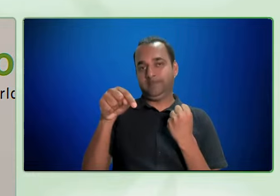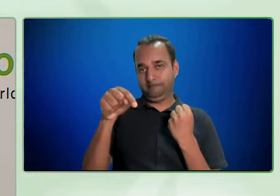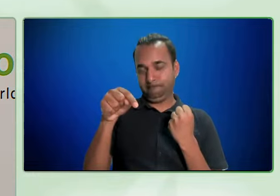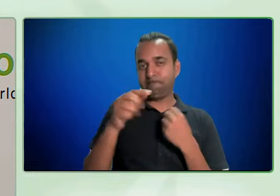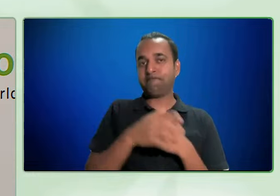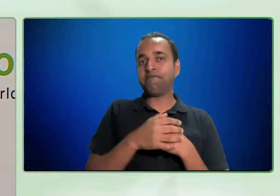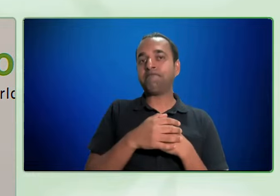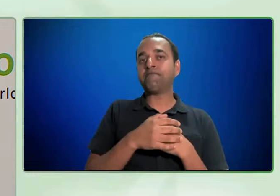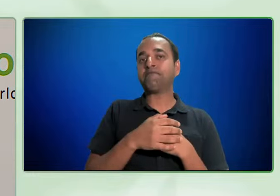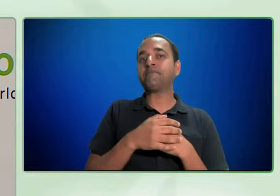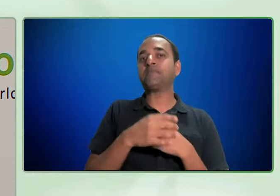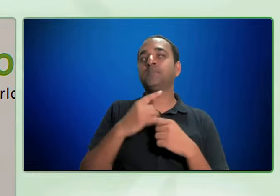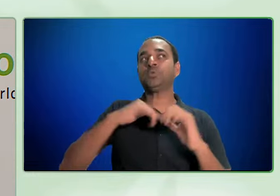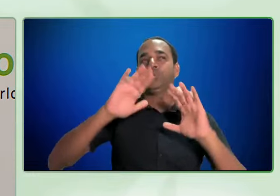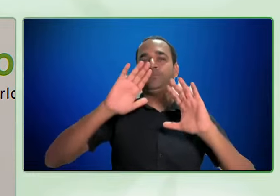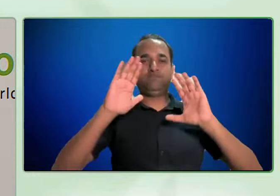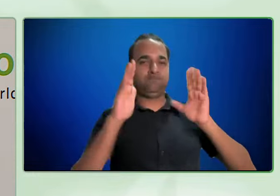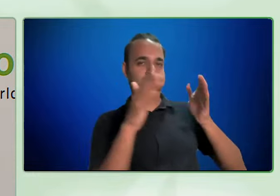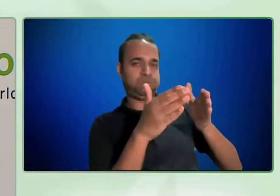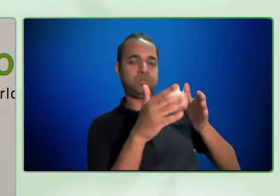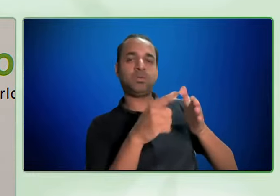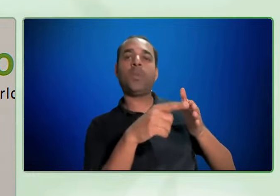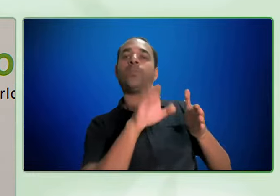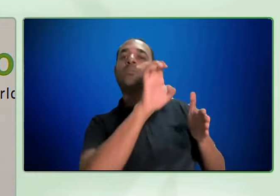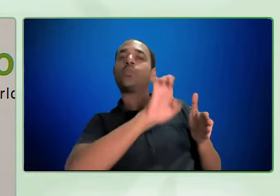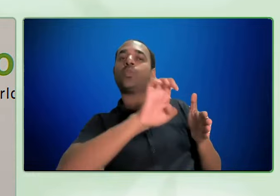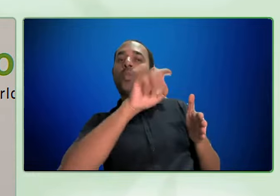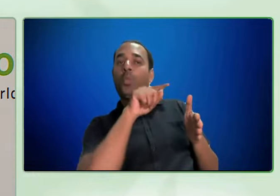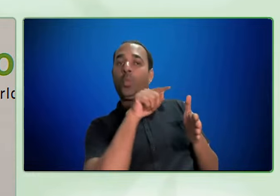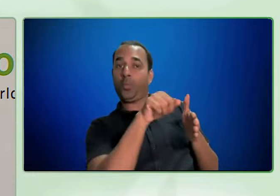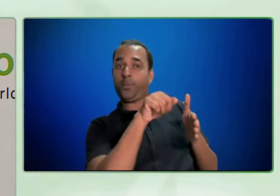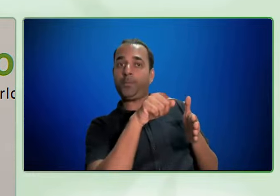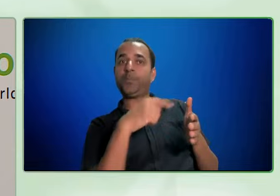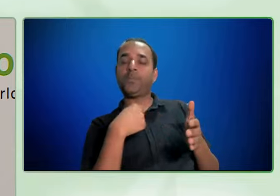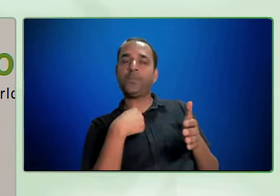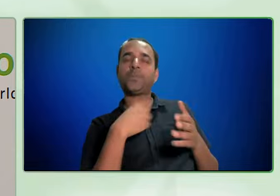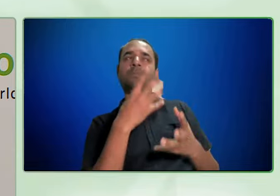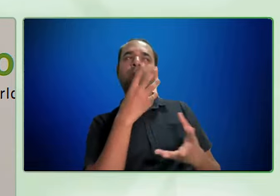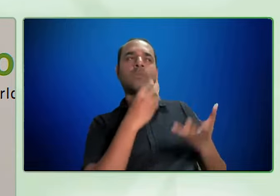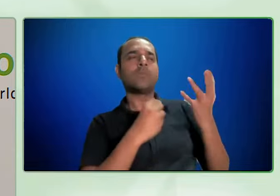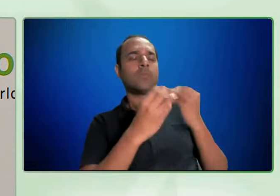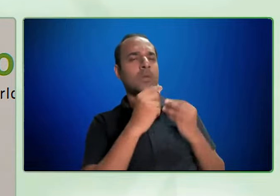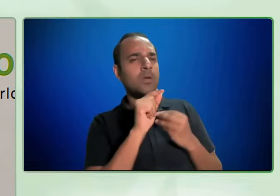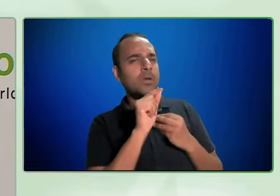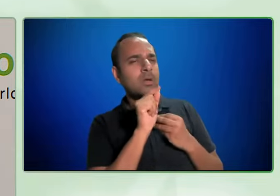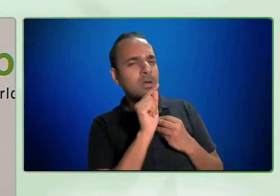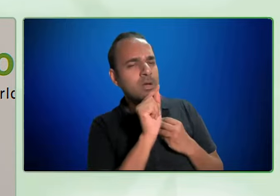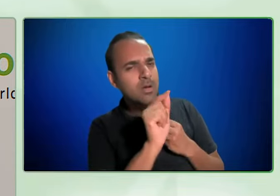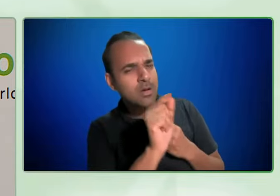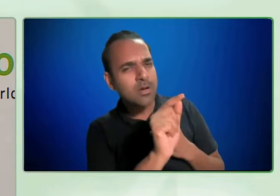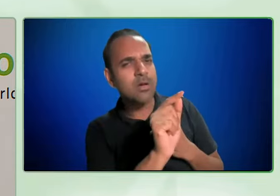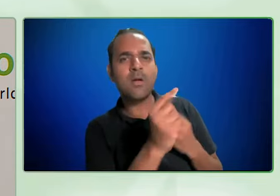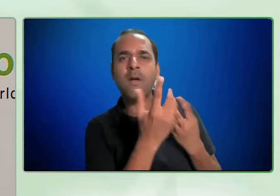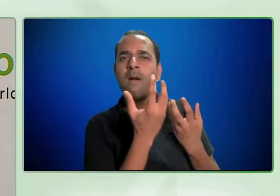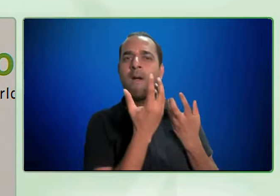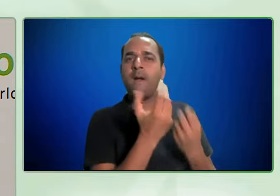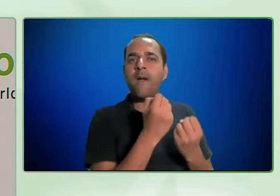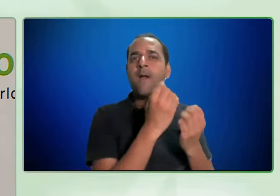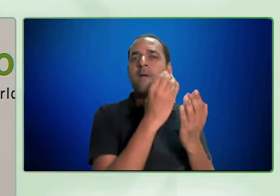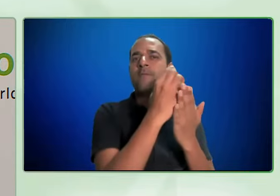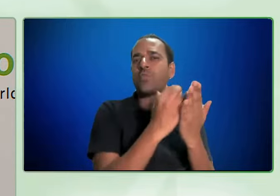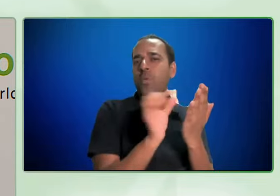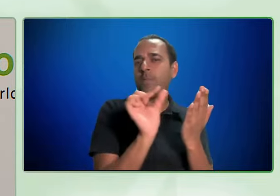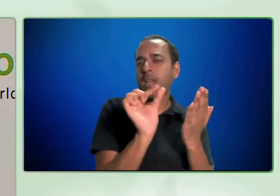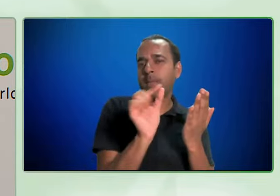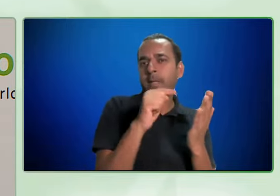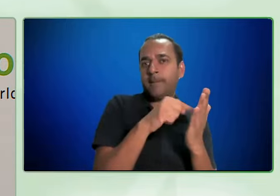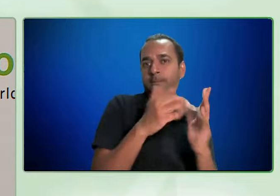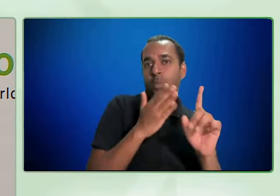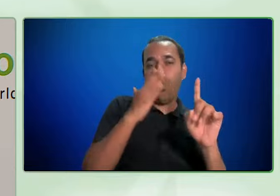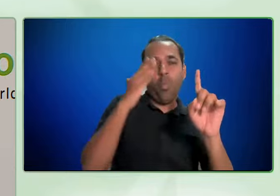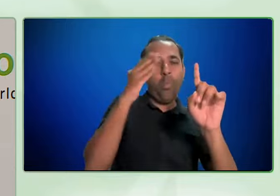to technology and accessibility is more direct due to the bypassing of organisational issues